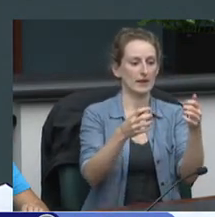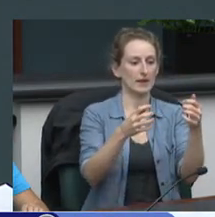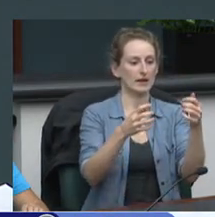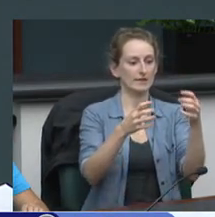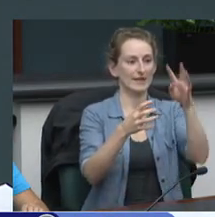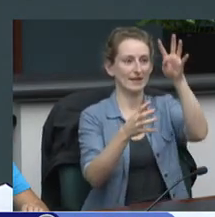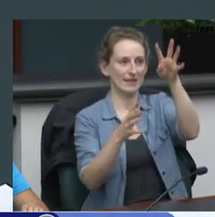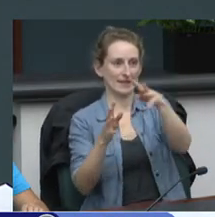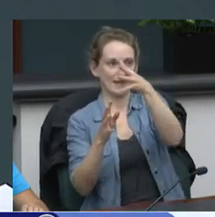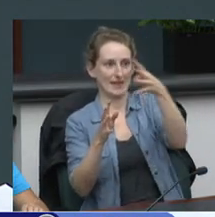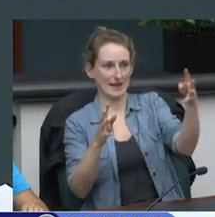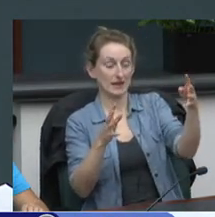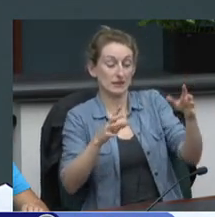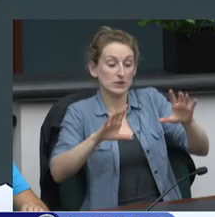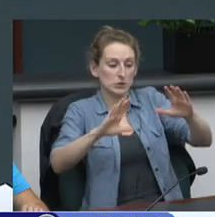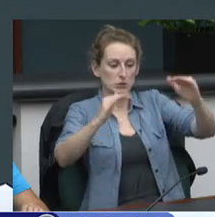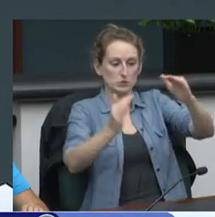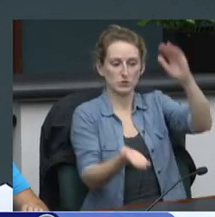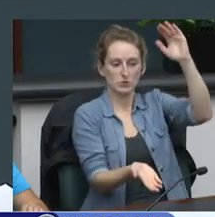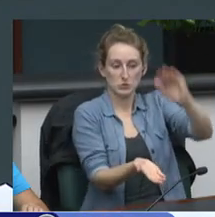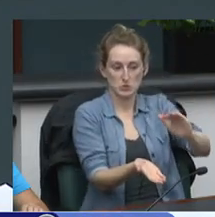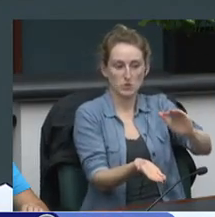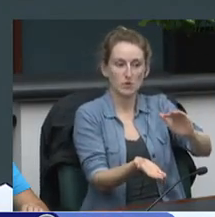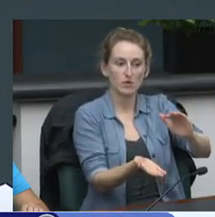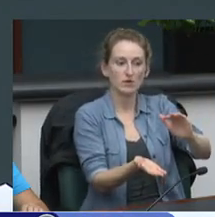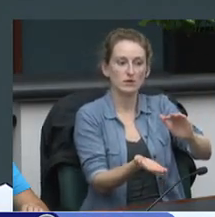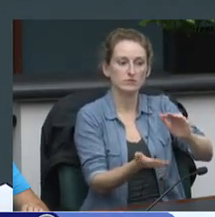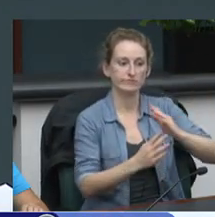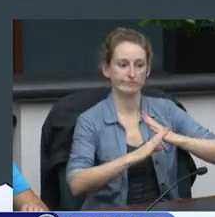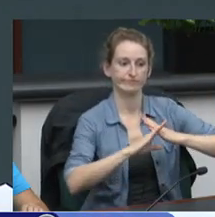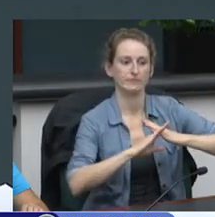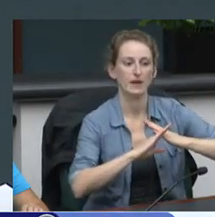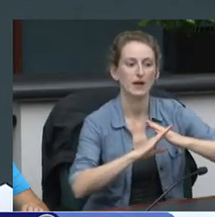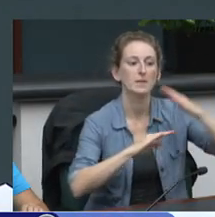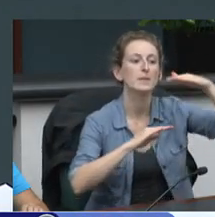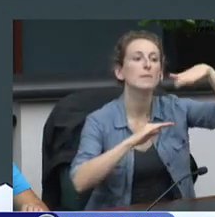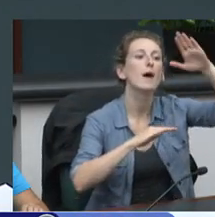I thought we had solved that problem but in the both of these cases the fences